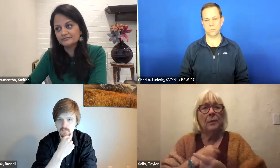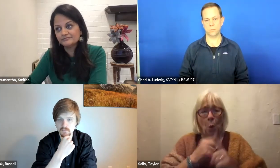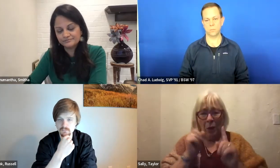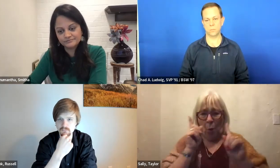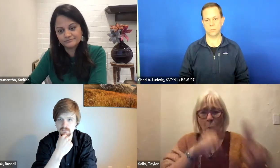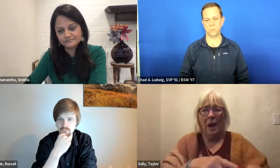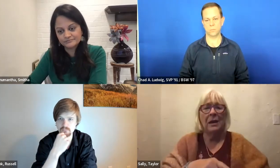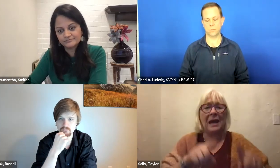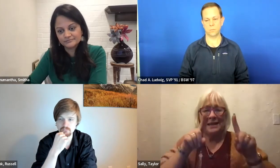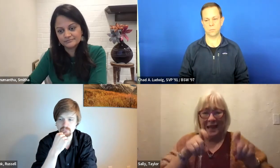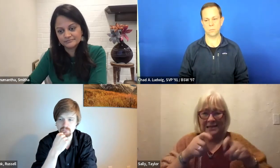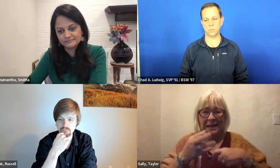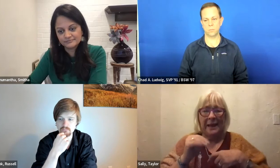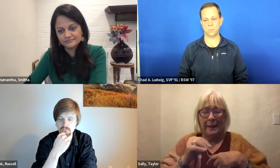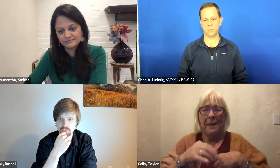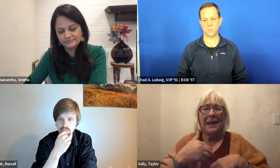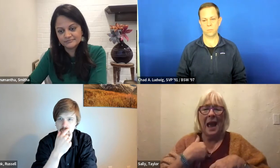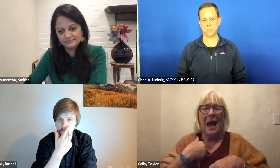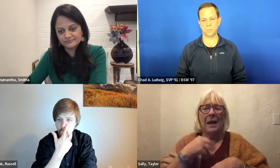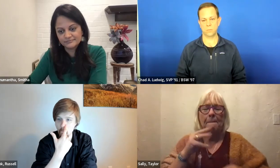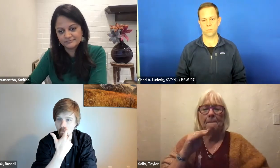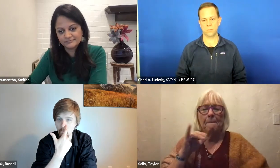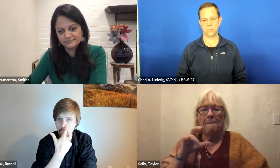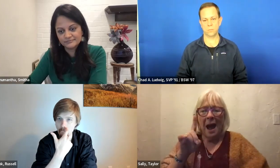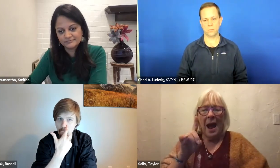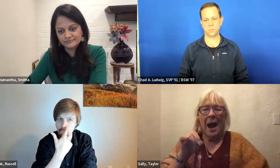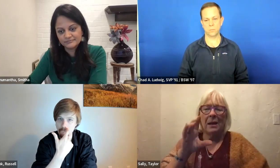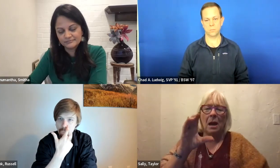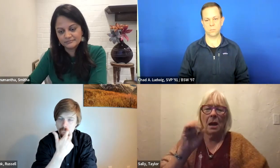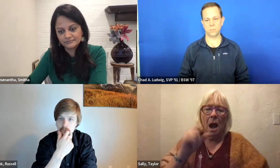We got to the point where we definitely needed to go see a doctor, and they did tests on him,